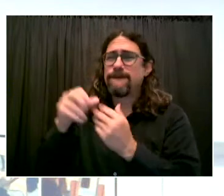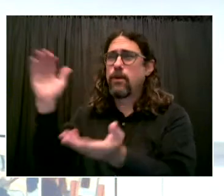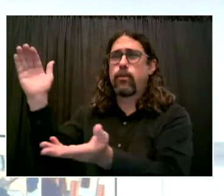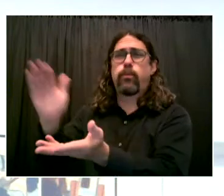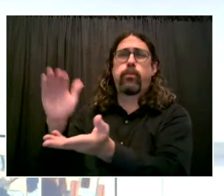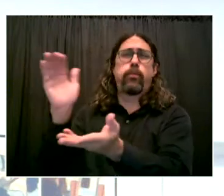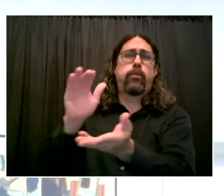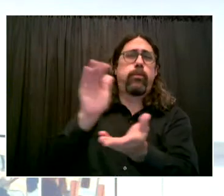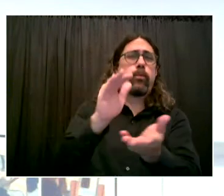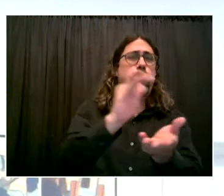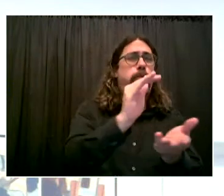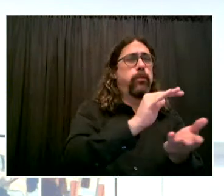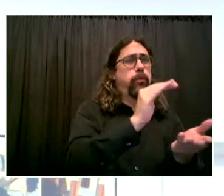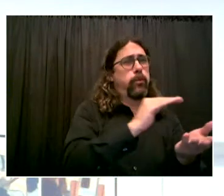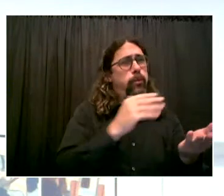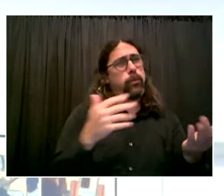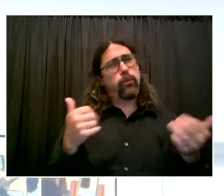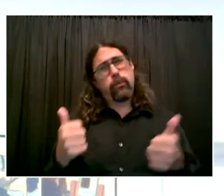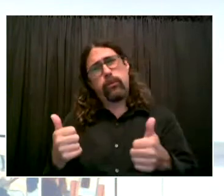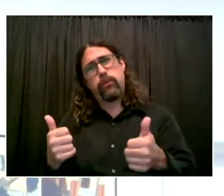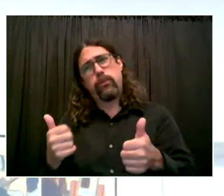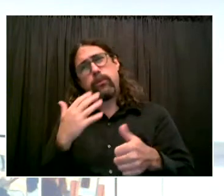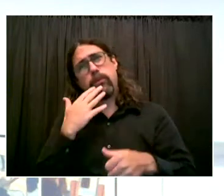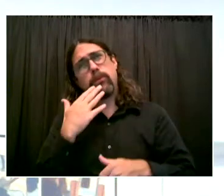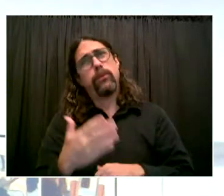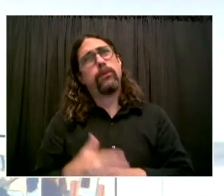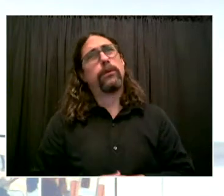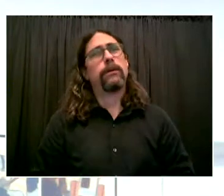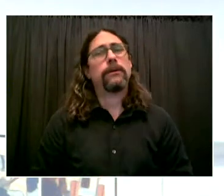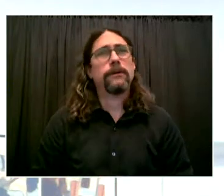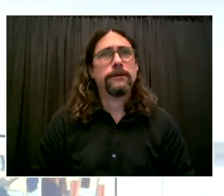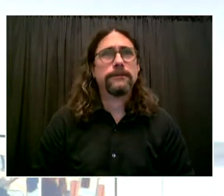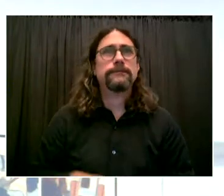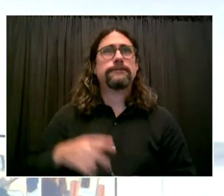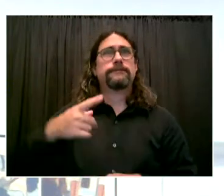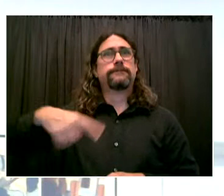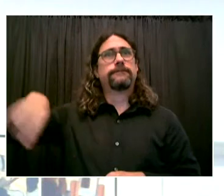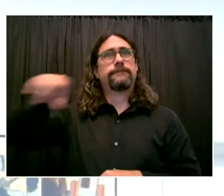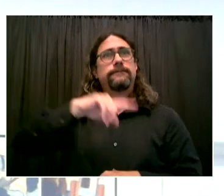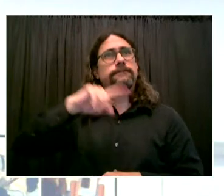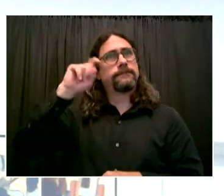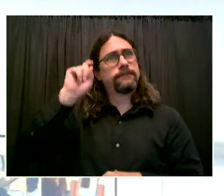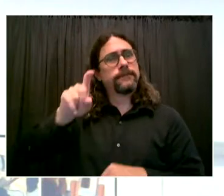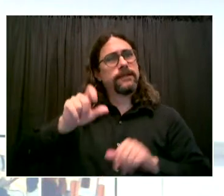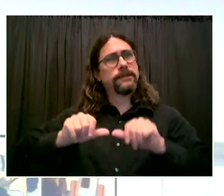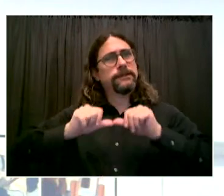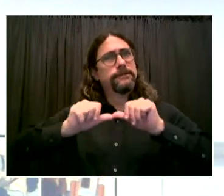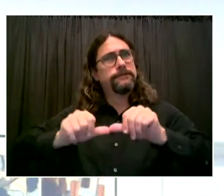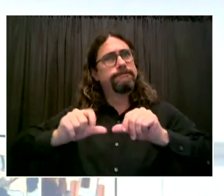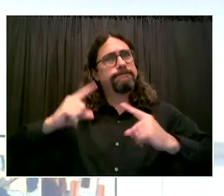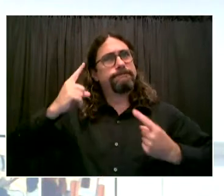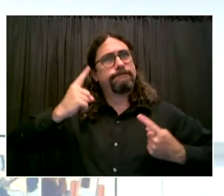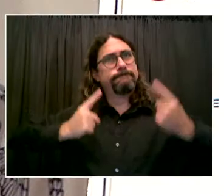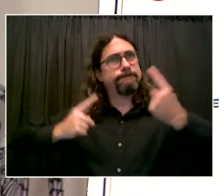HIWCH REMAINS THAT WE HAVE TO STAY VIGILANT AGAINST THE CORONAVIRUS AND VACCINATIONS PARTICULARLY FOR 4